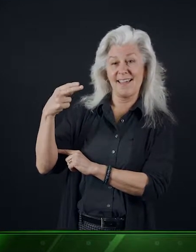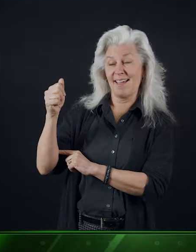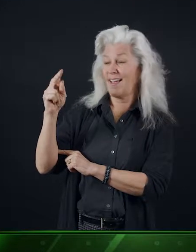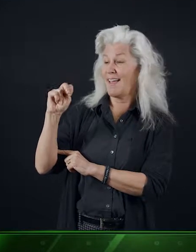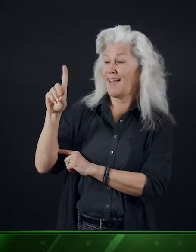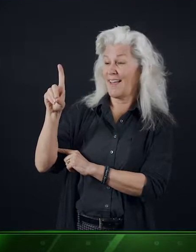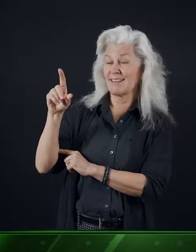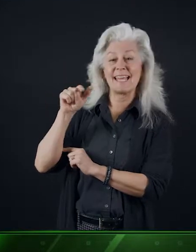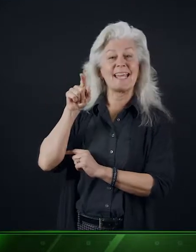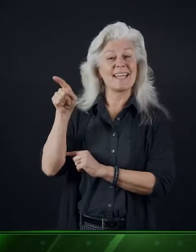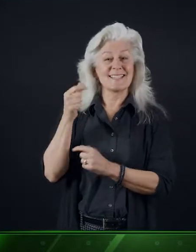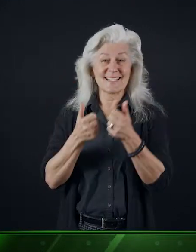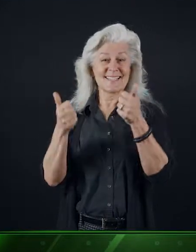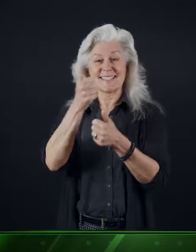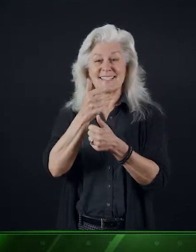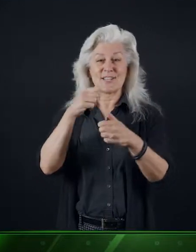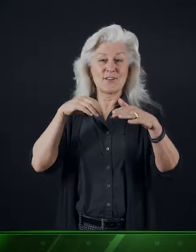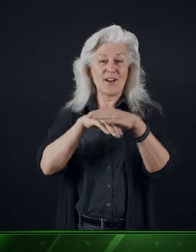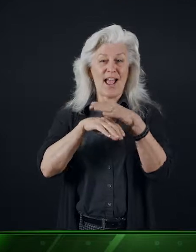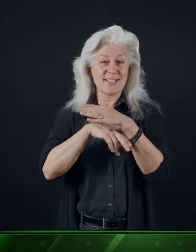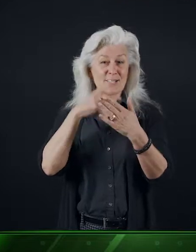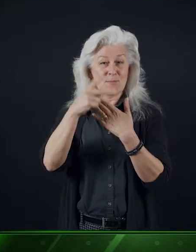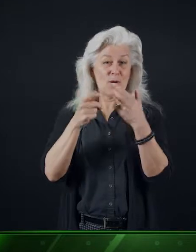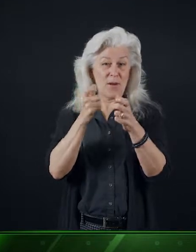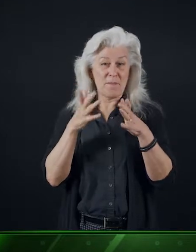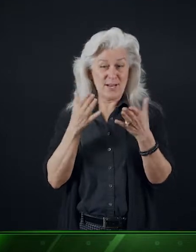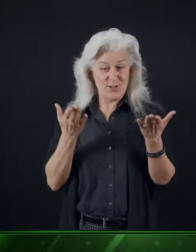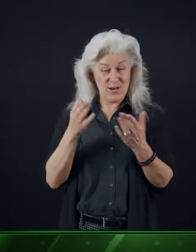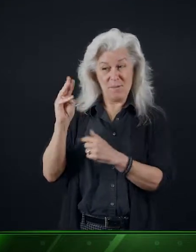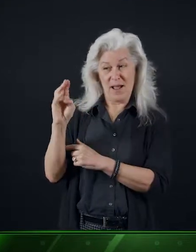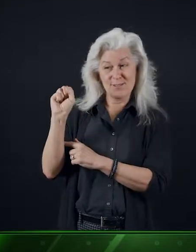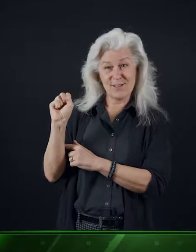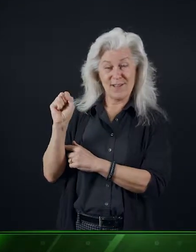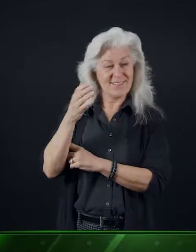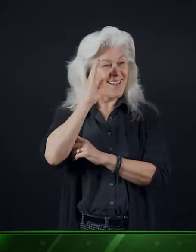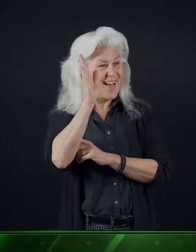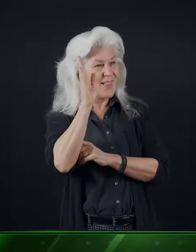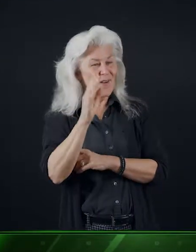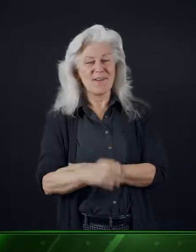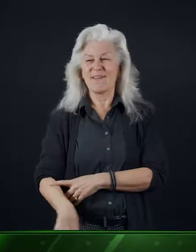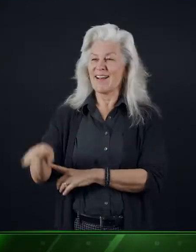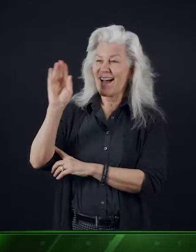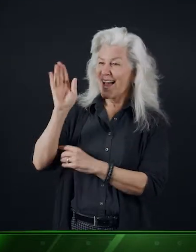Hey, Brannon. Hey, Morgan, it's great to see you. And I'm just so excited to chat with you today.